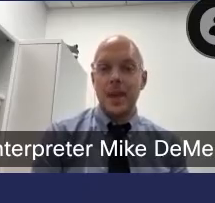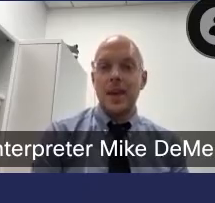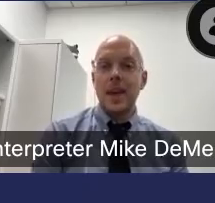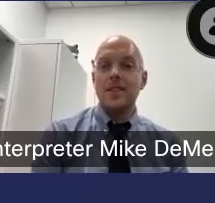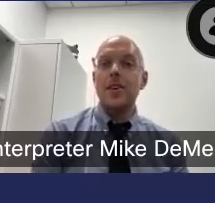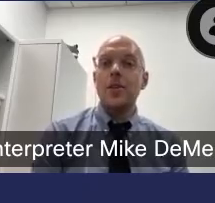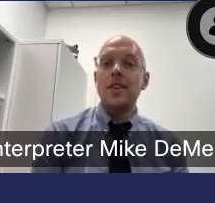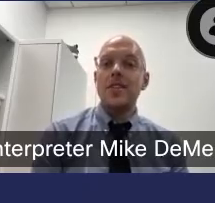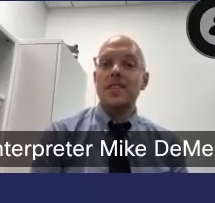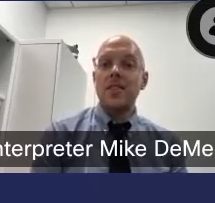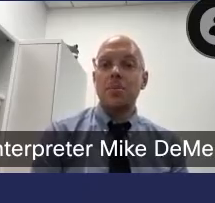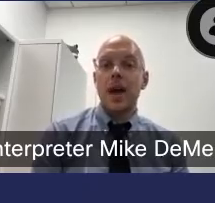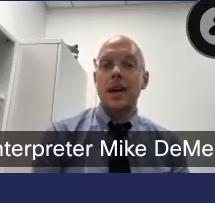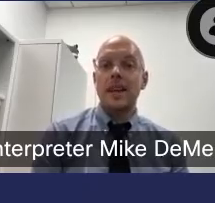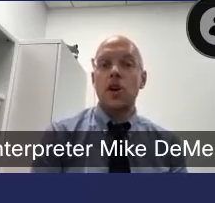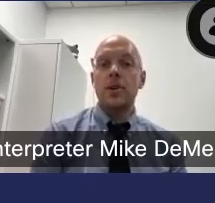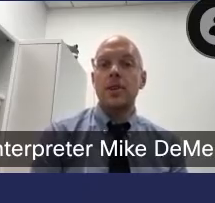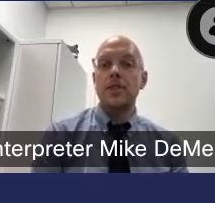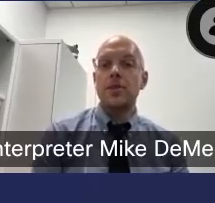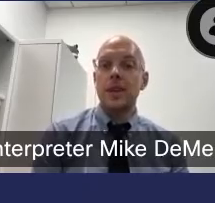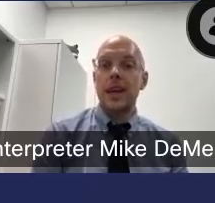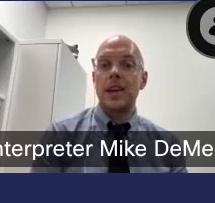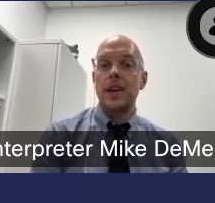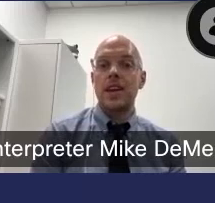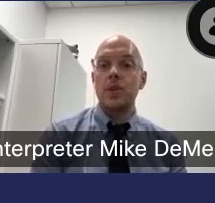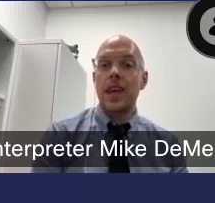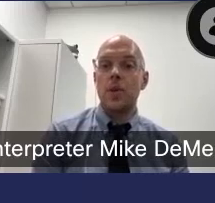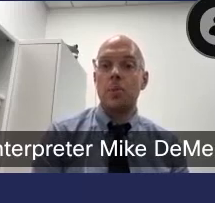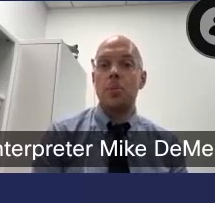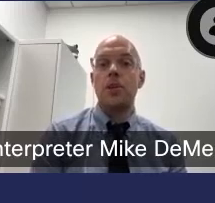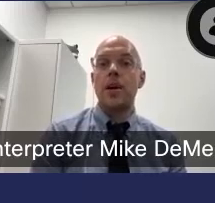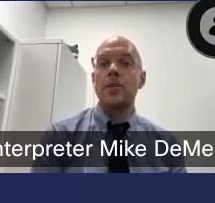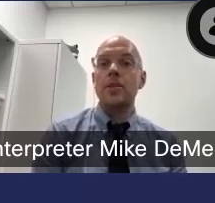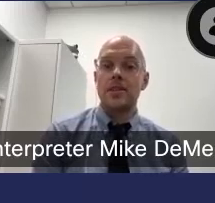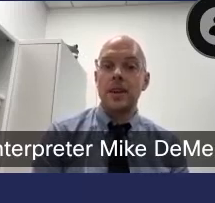And, you know, these things have an impact on our abilities to engage and communicate with the people around us